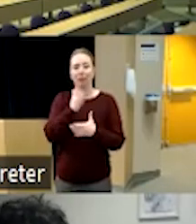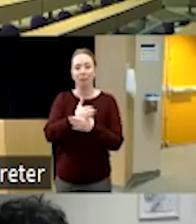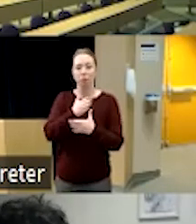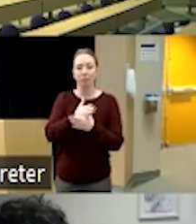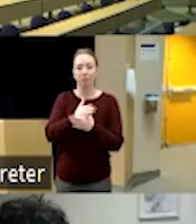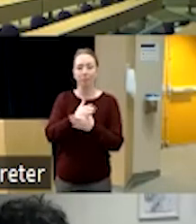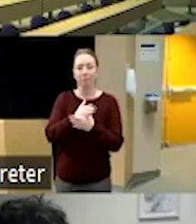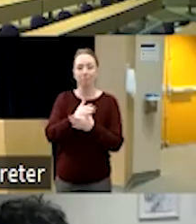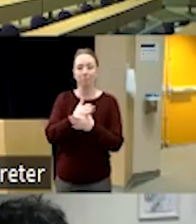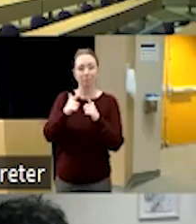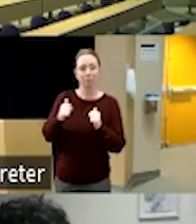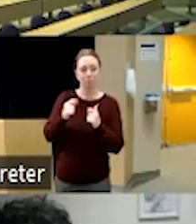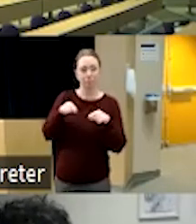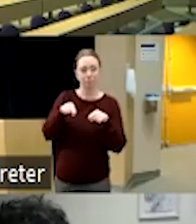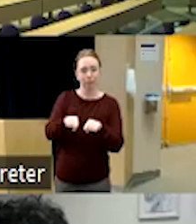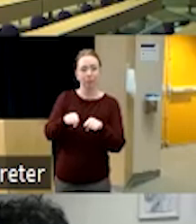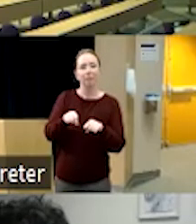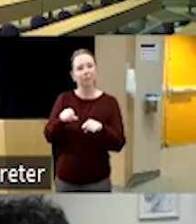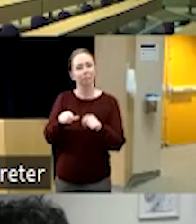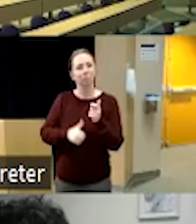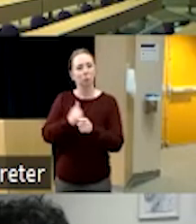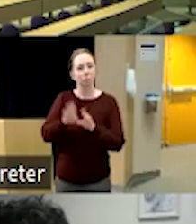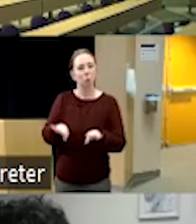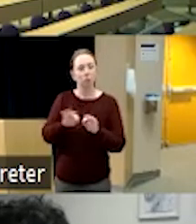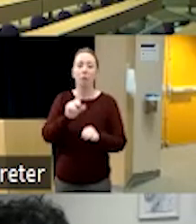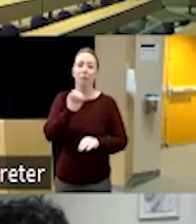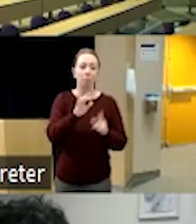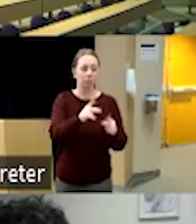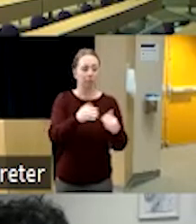the most important one if the patient yeah I have pain but my major problem that I my